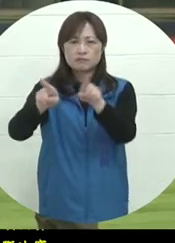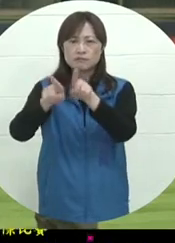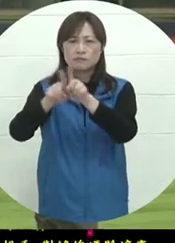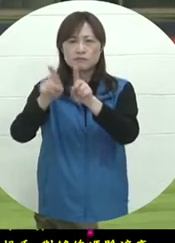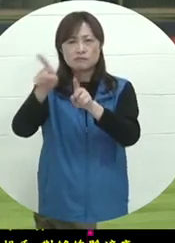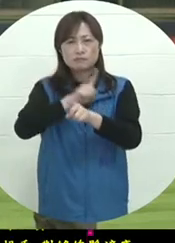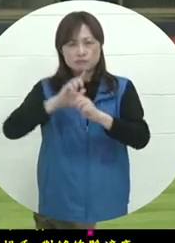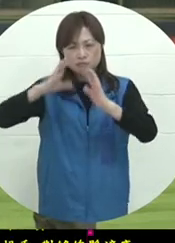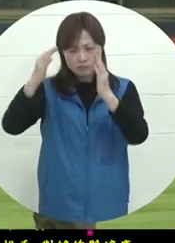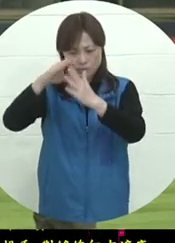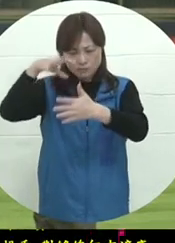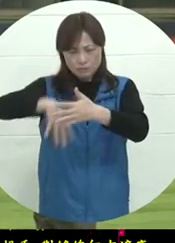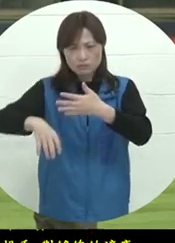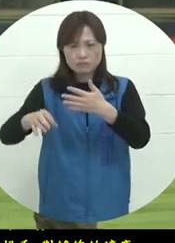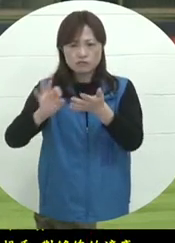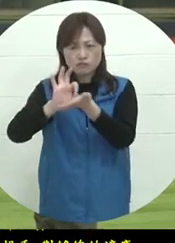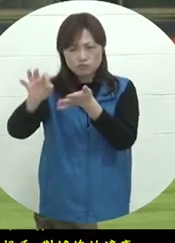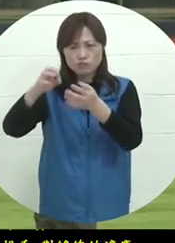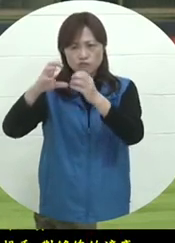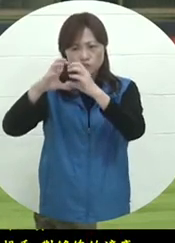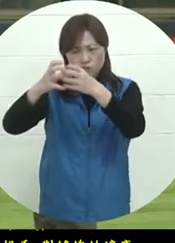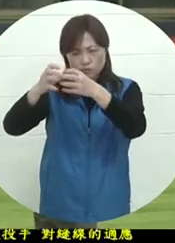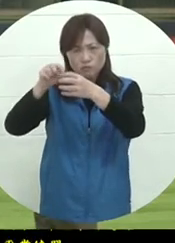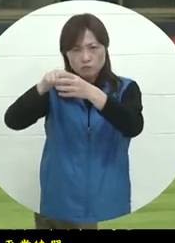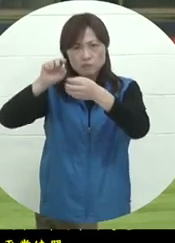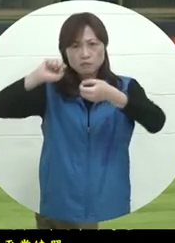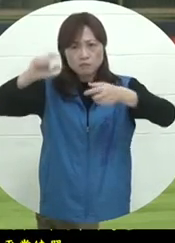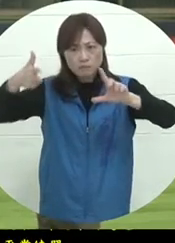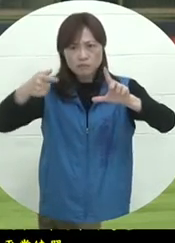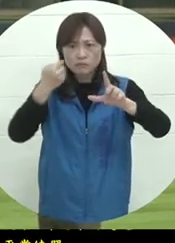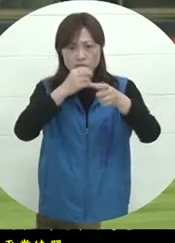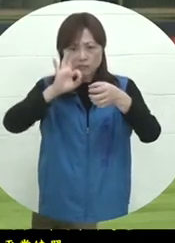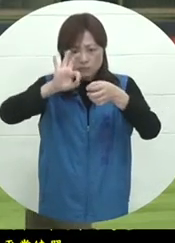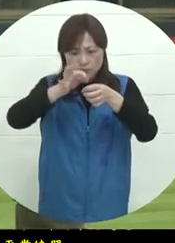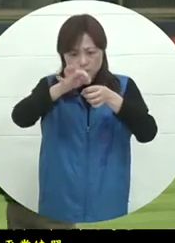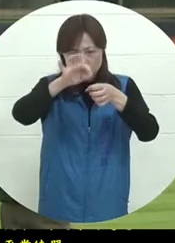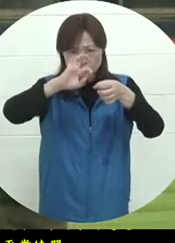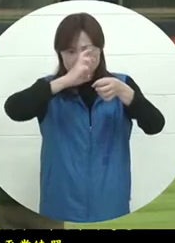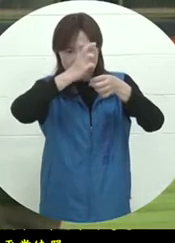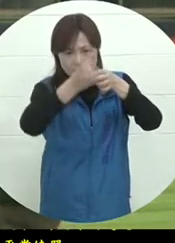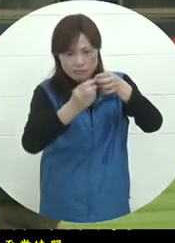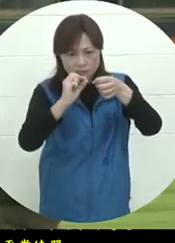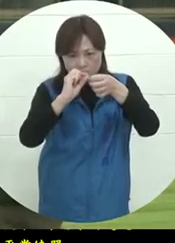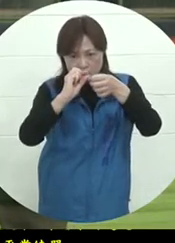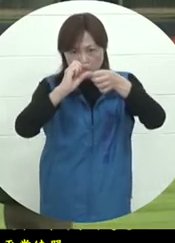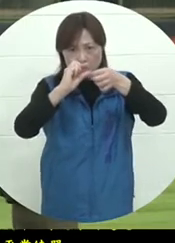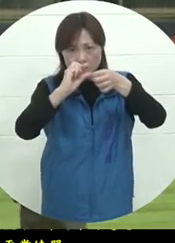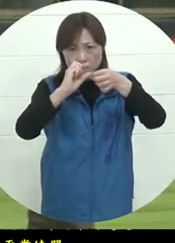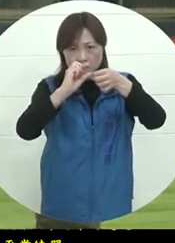you think it is particularly thick or the protrusion of its defensive line is particularly high. It is possible that your fingers will be broken because of this.